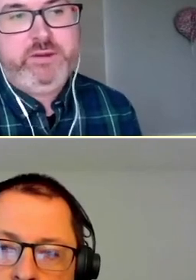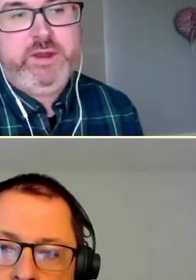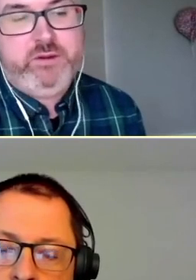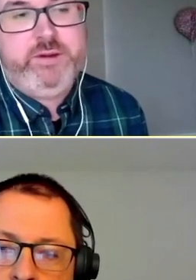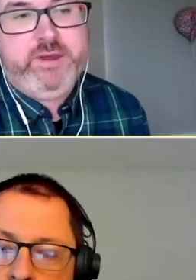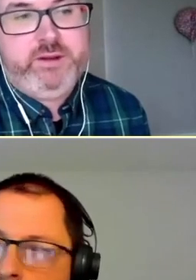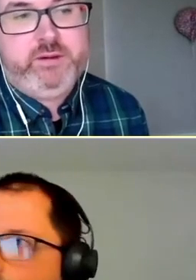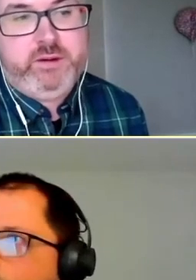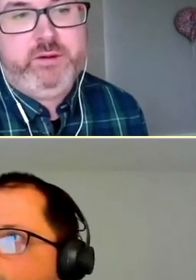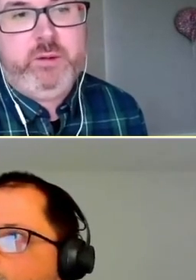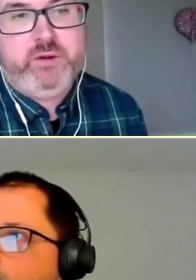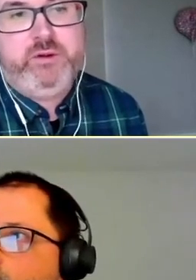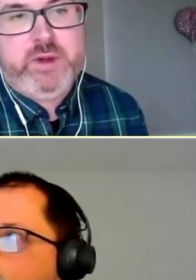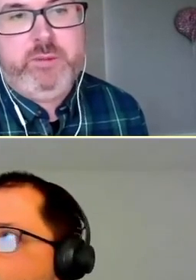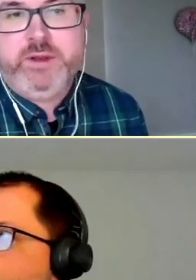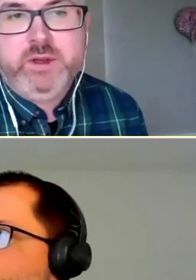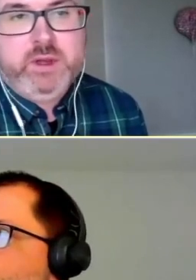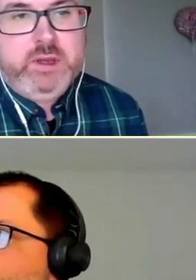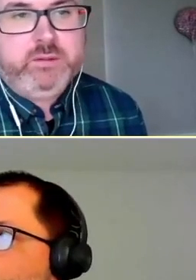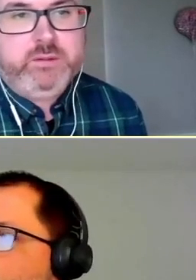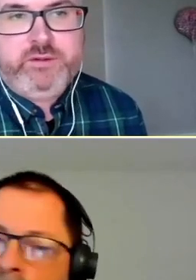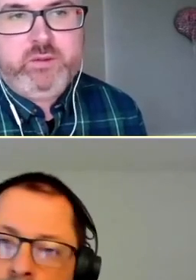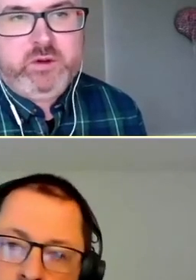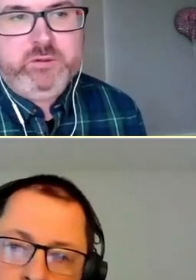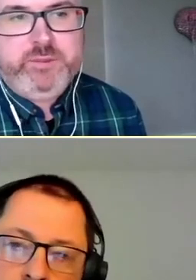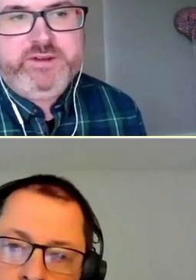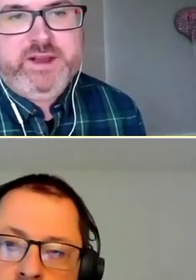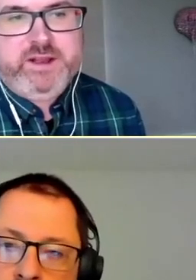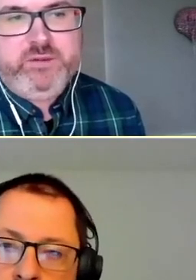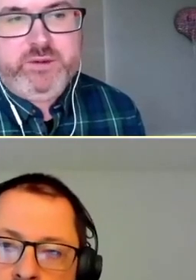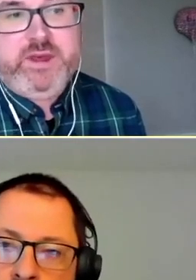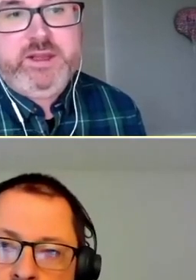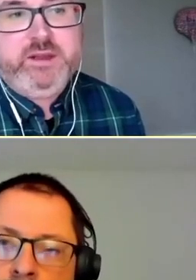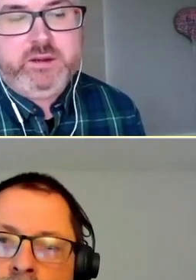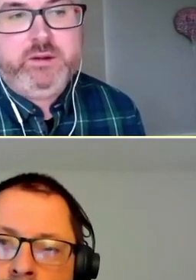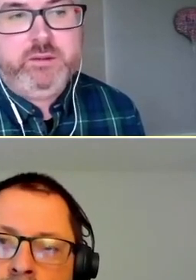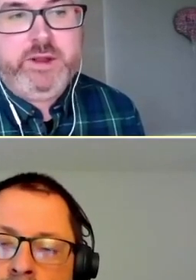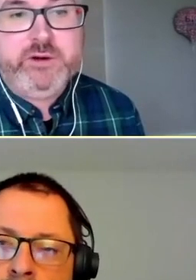it's the developer's responsibility to provide quality and relevant announcements.